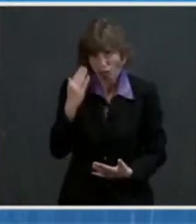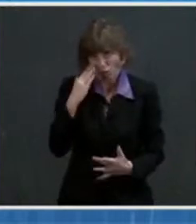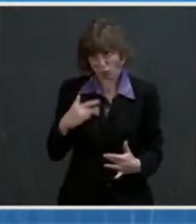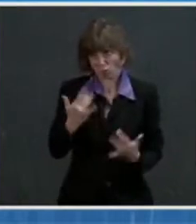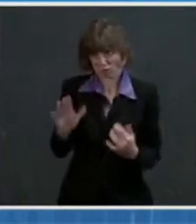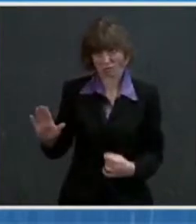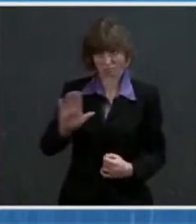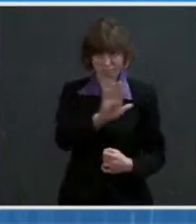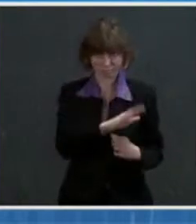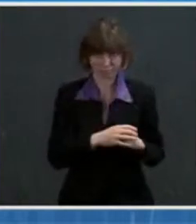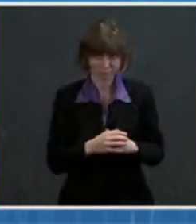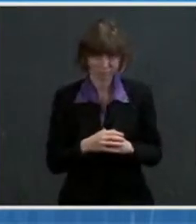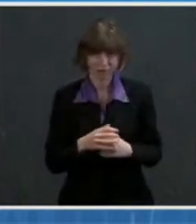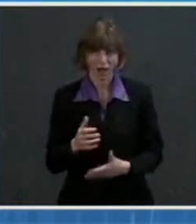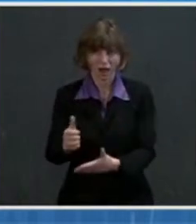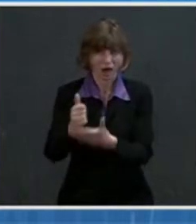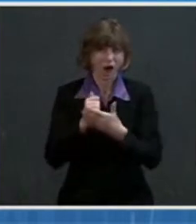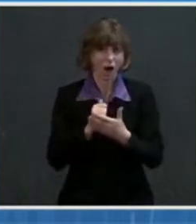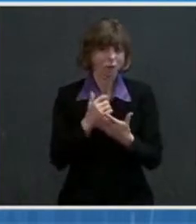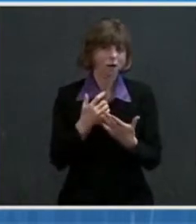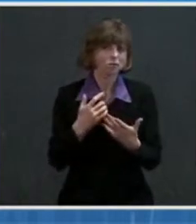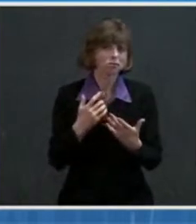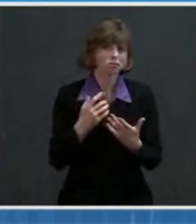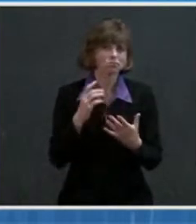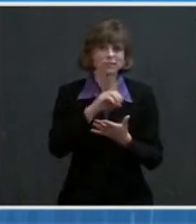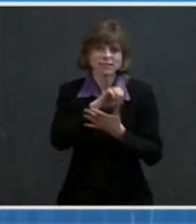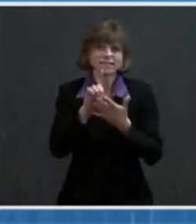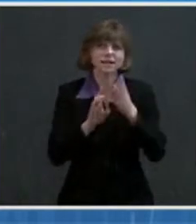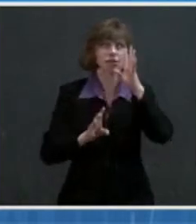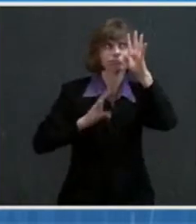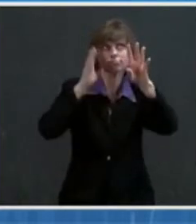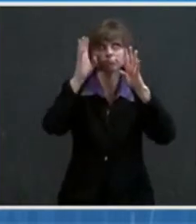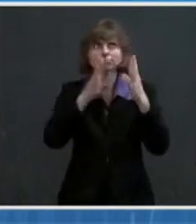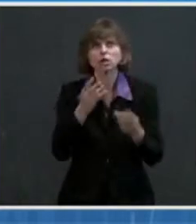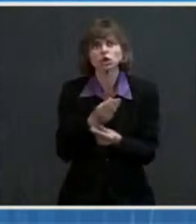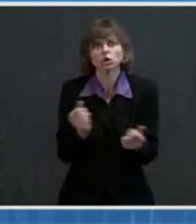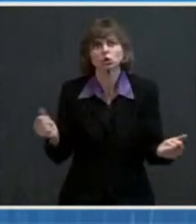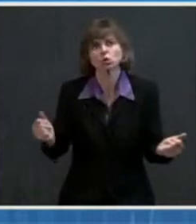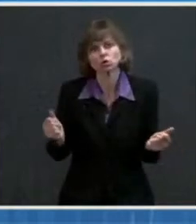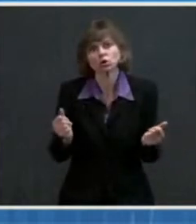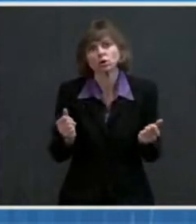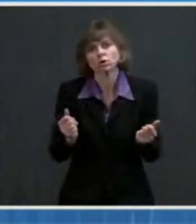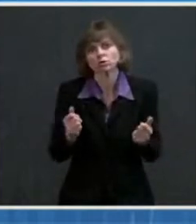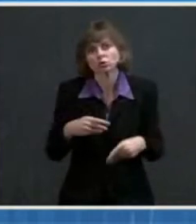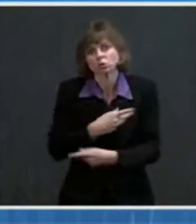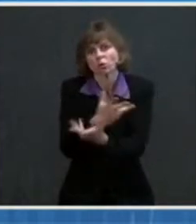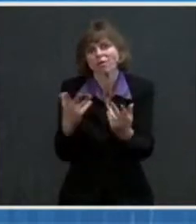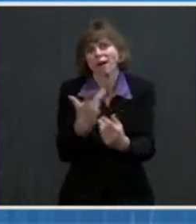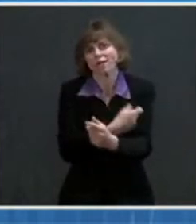NEED AND WORK WITH US TO FIND CREATIVE SOLUTIONS TO THE